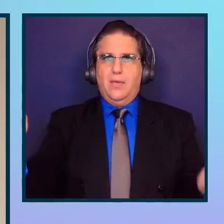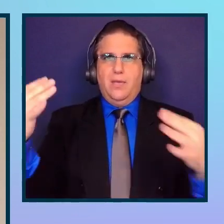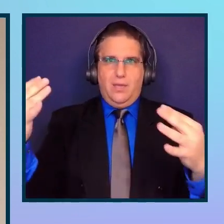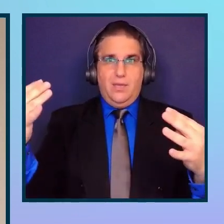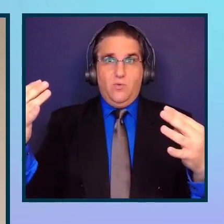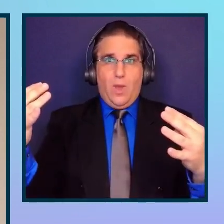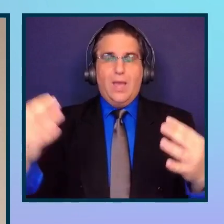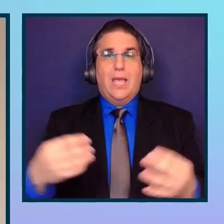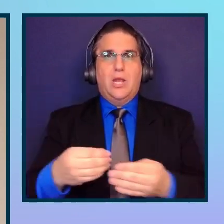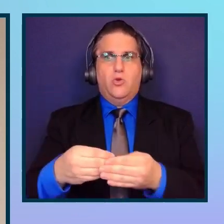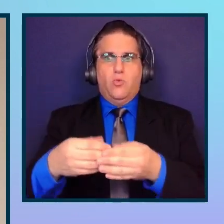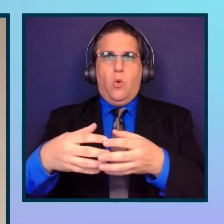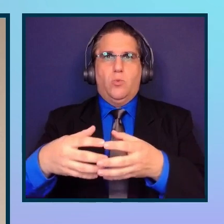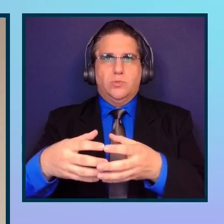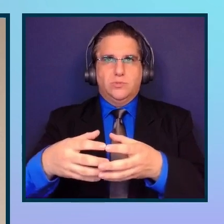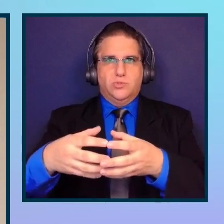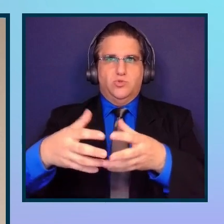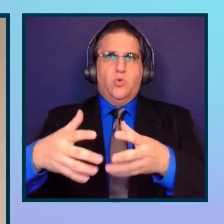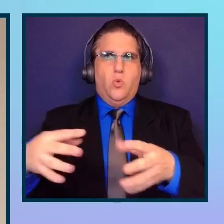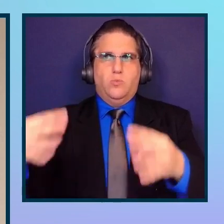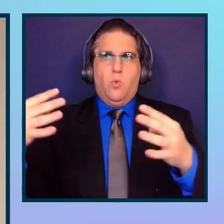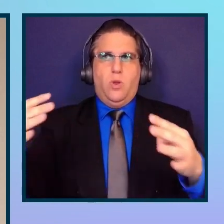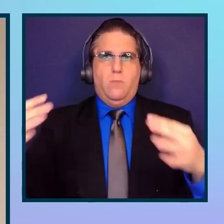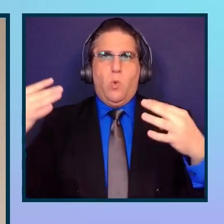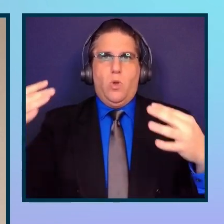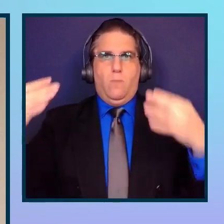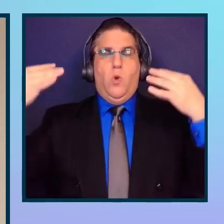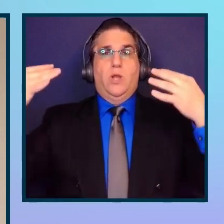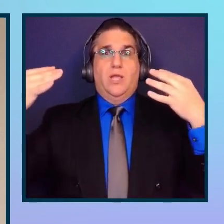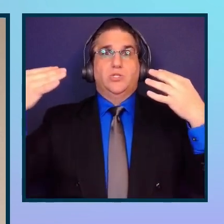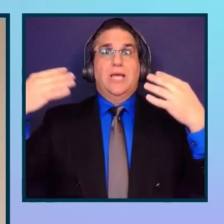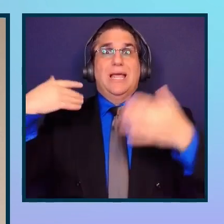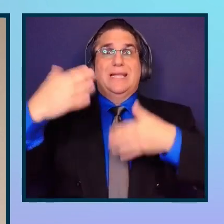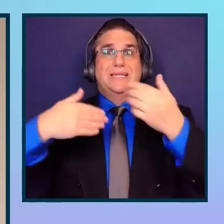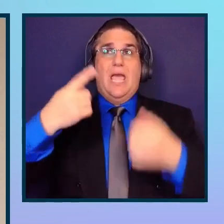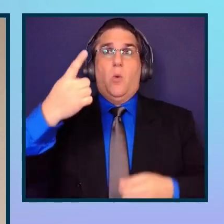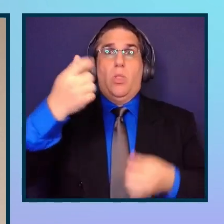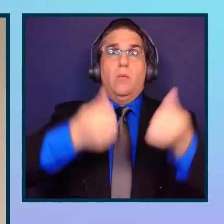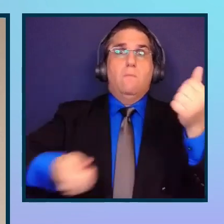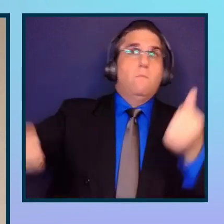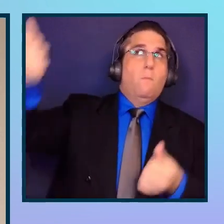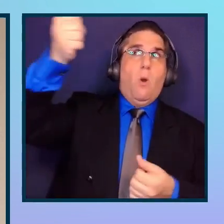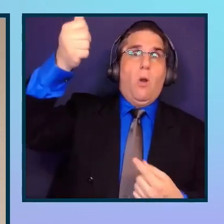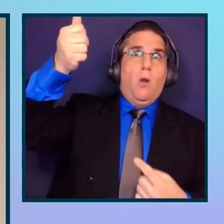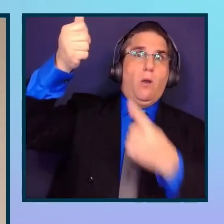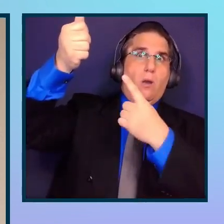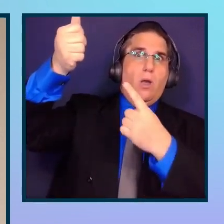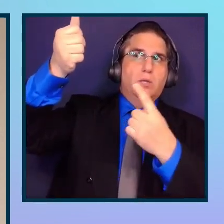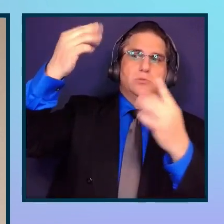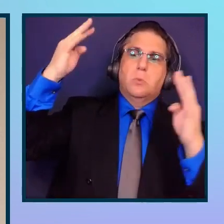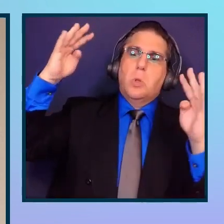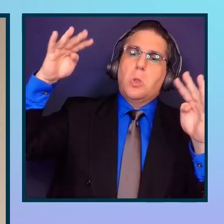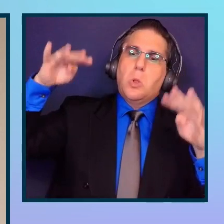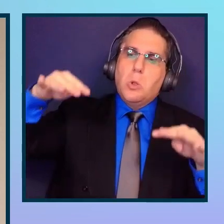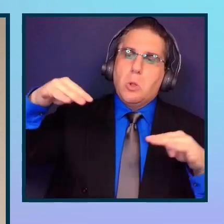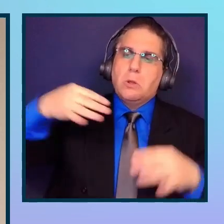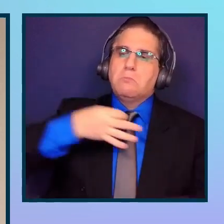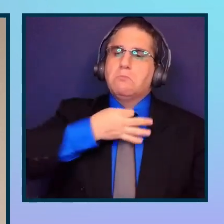and it'll become such a thing that it will gain the attention of the powers be. And it's like, well, like what are the powers that be do, right?